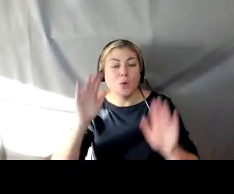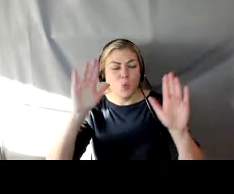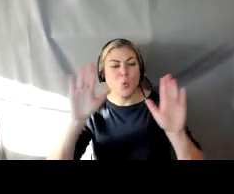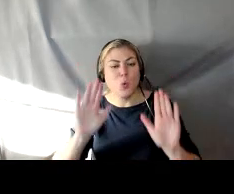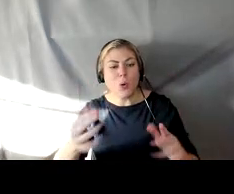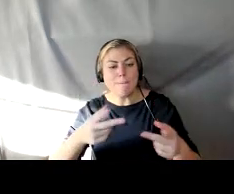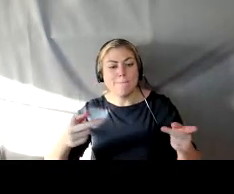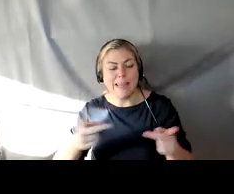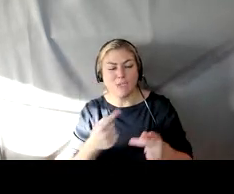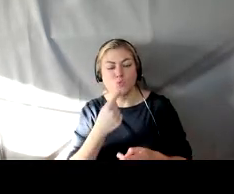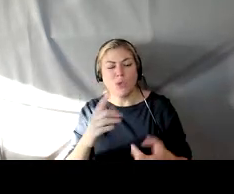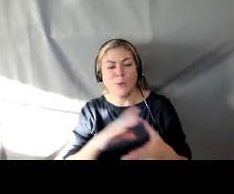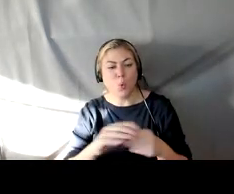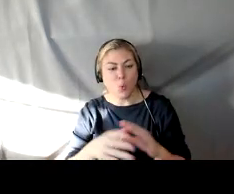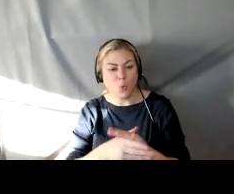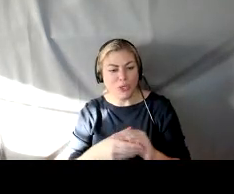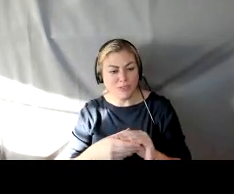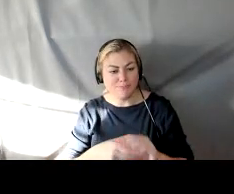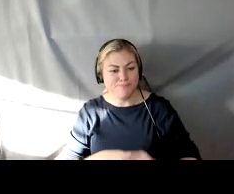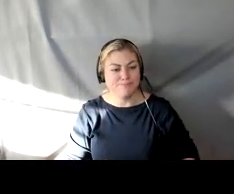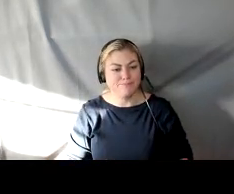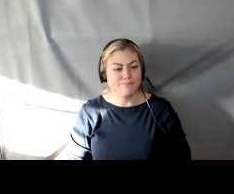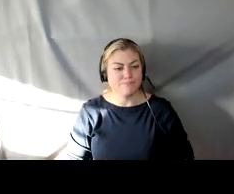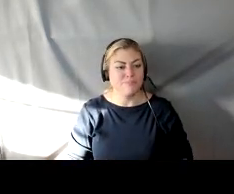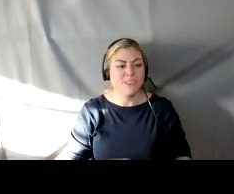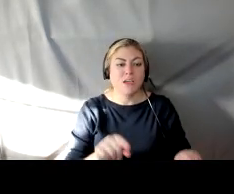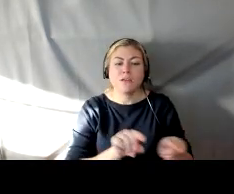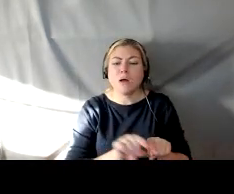resources through conservation, recreation and education?